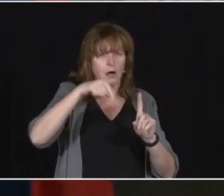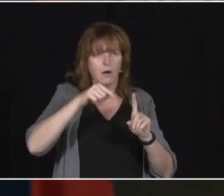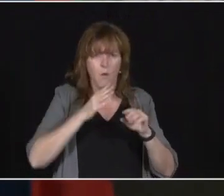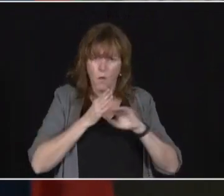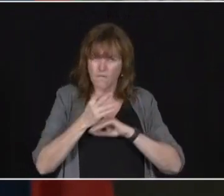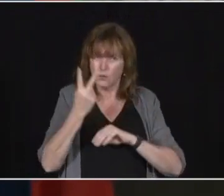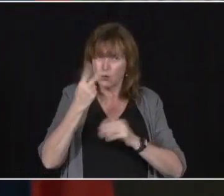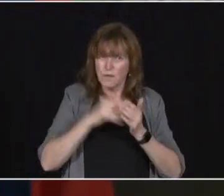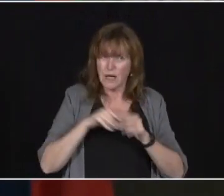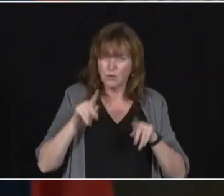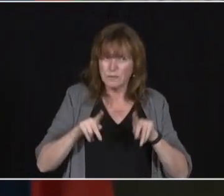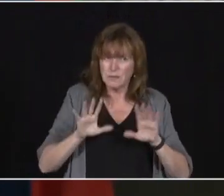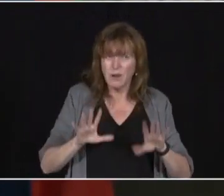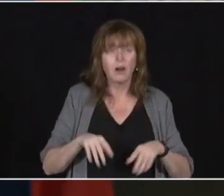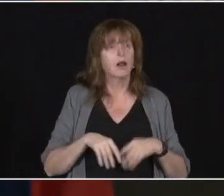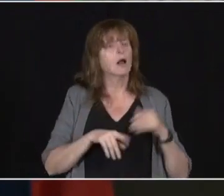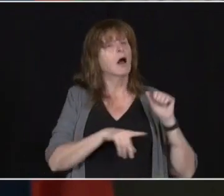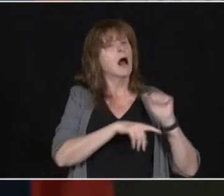As for Alberta, the uplift is about 11%.